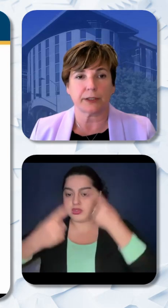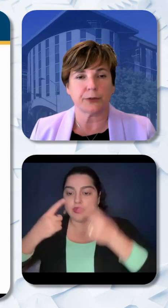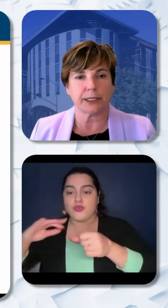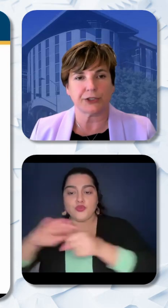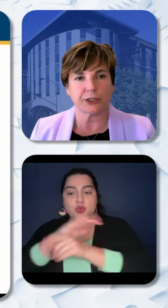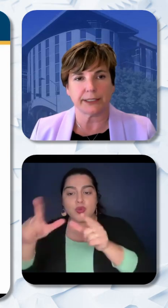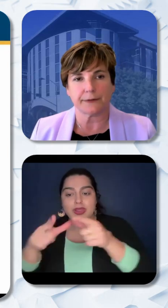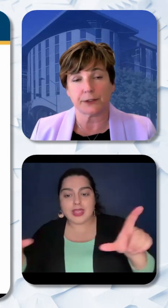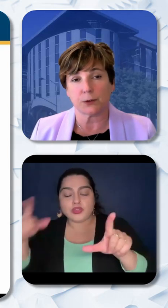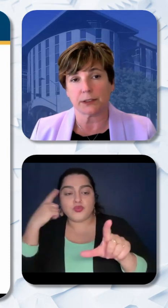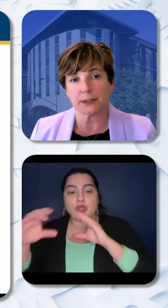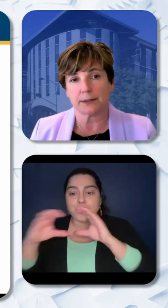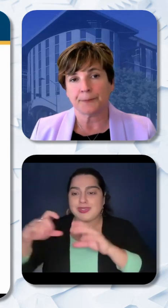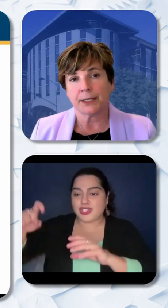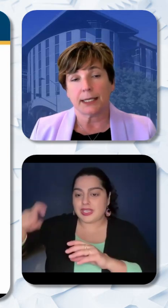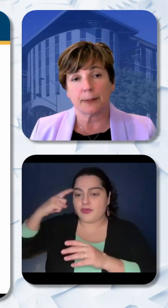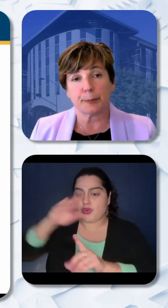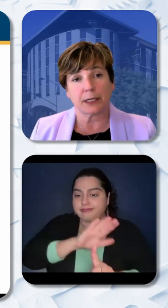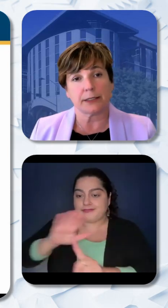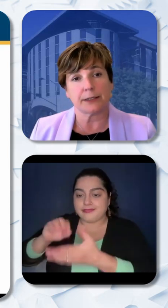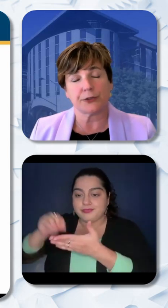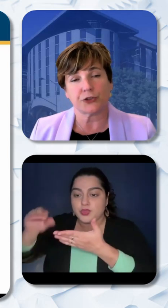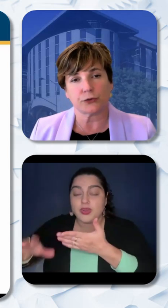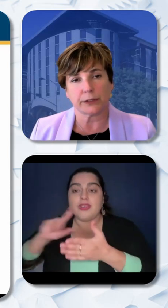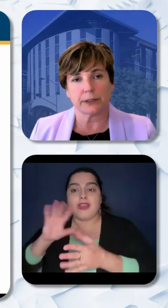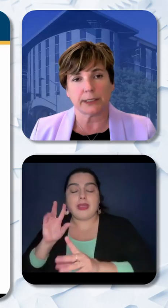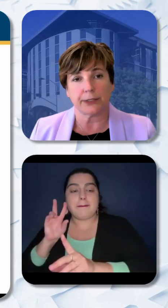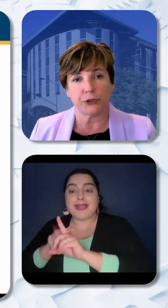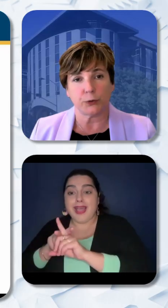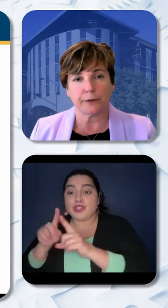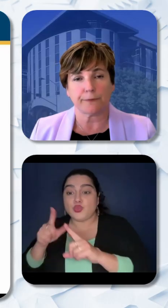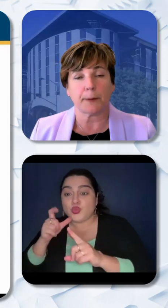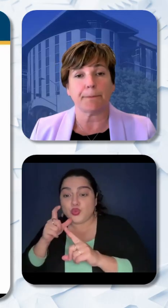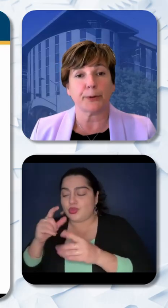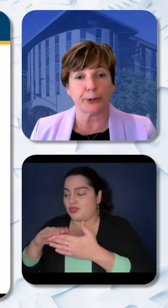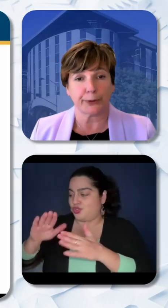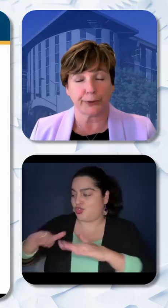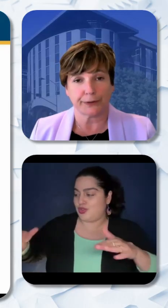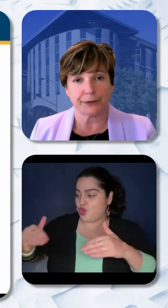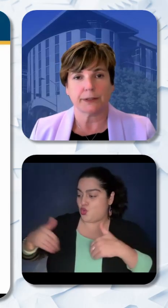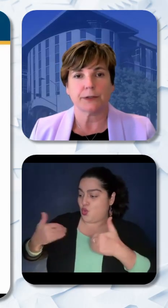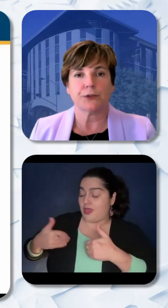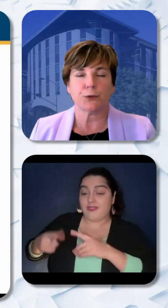and communication needs of students. It applies to children and youth from birth